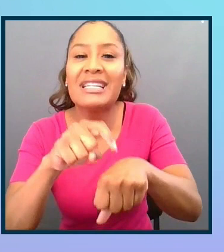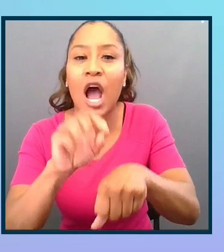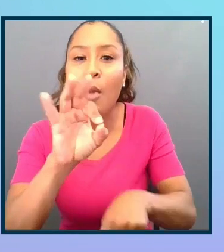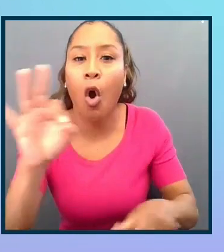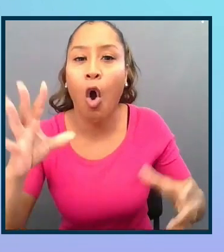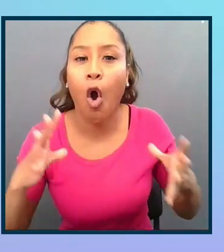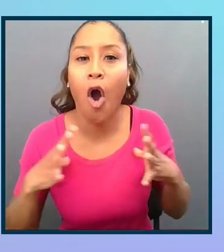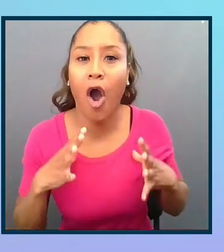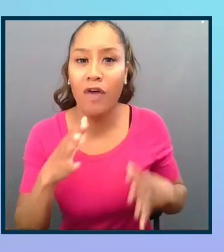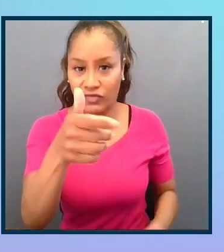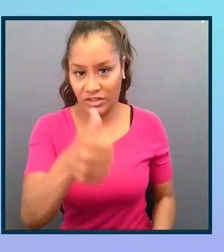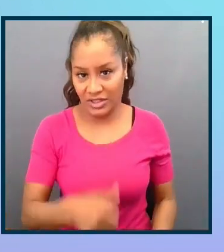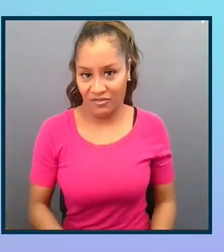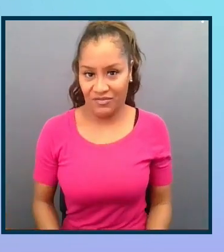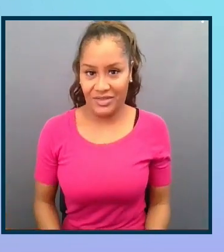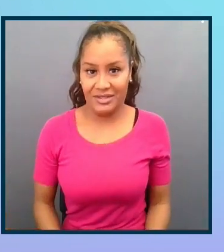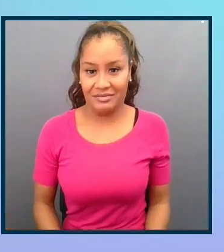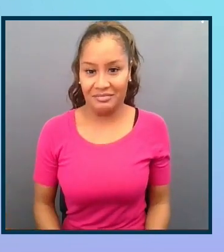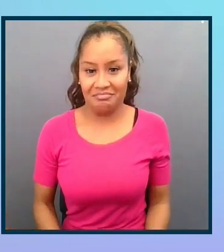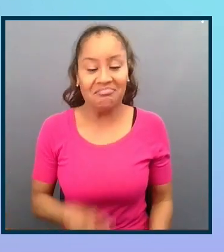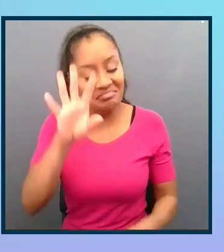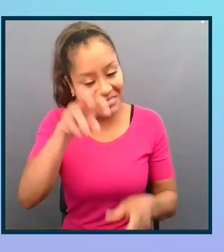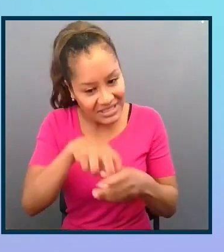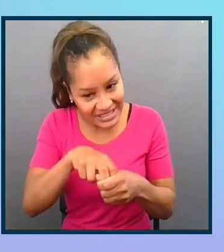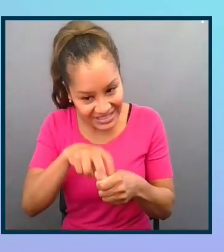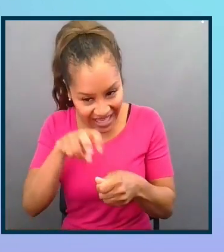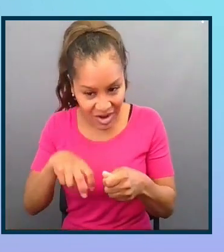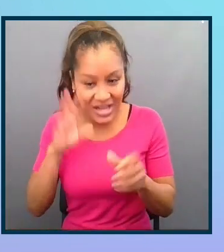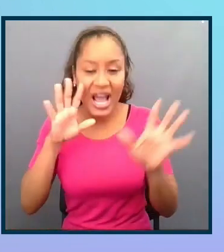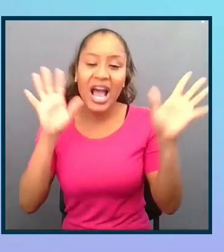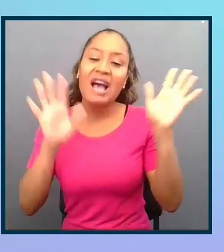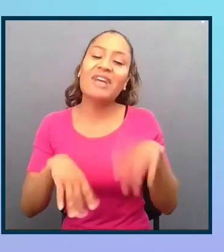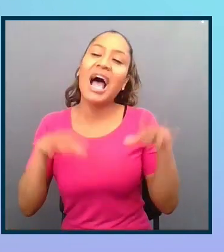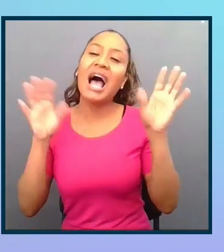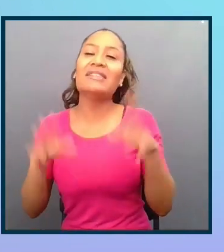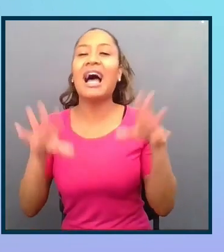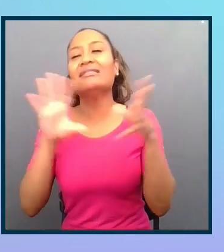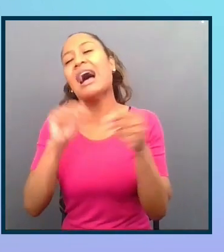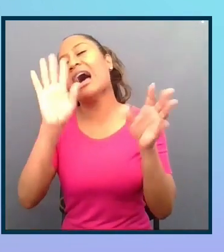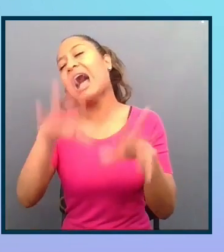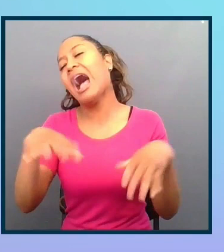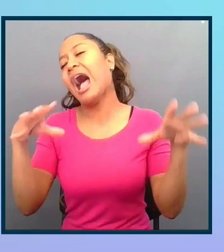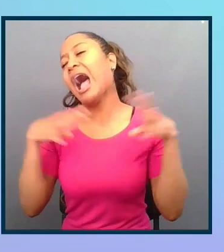I know it's very, like very fluffy to be like, "Yeah, just take time off," and all of that.